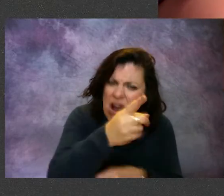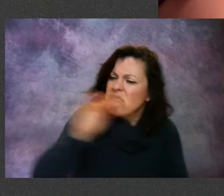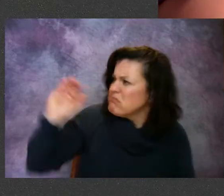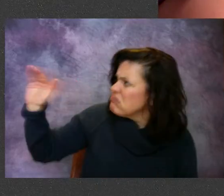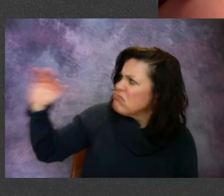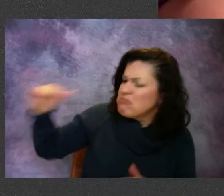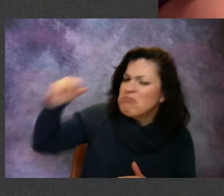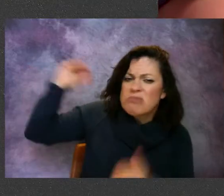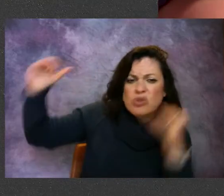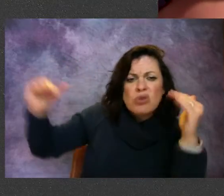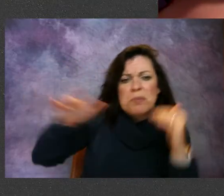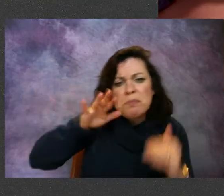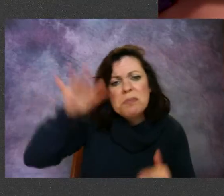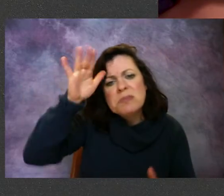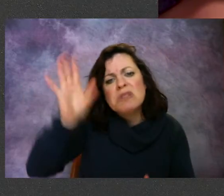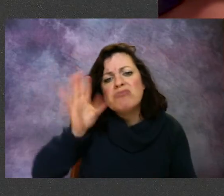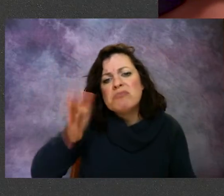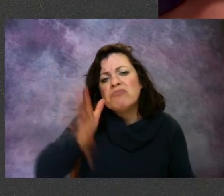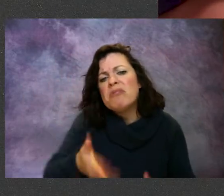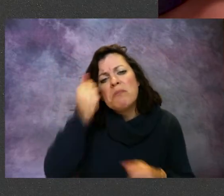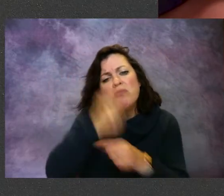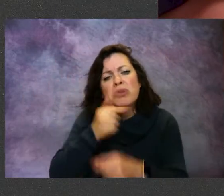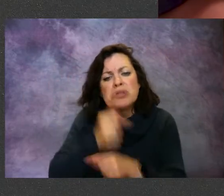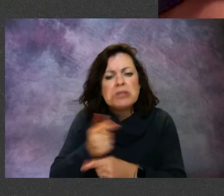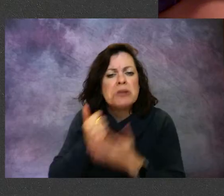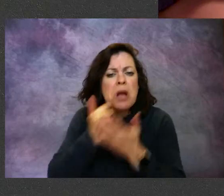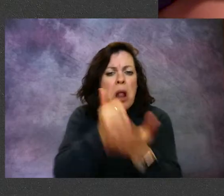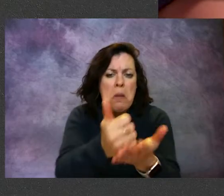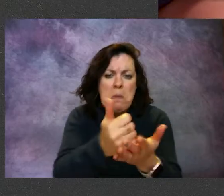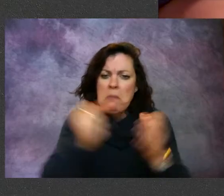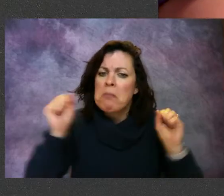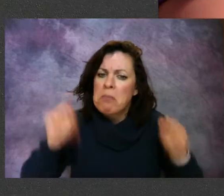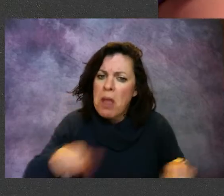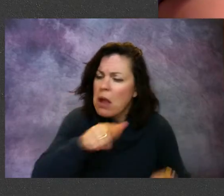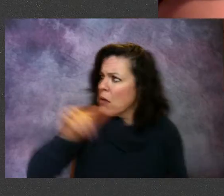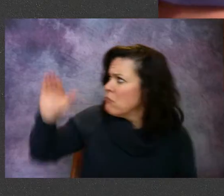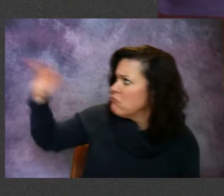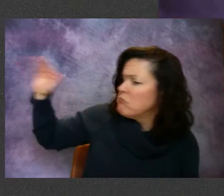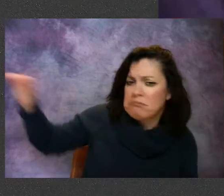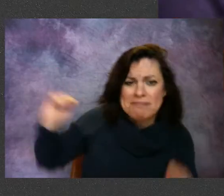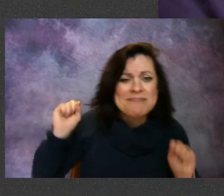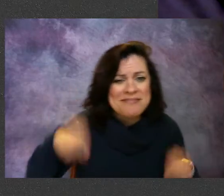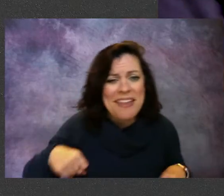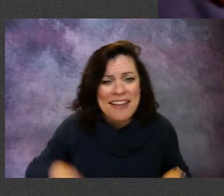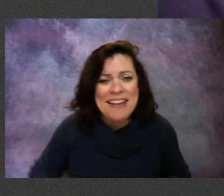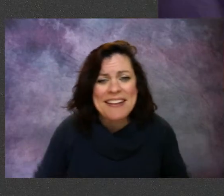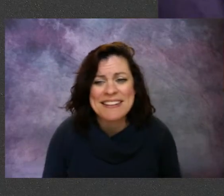and I'm gonna show ya what you're gonna do with your cloud. Okay, so here is my cloud.